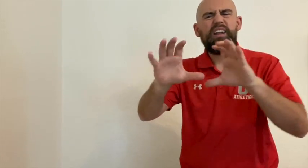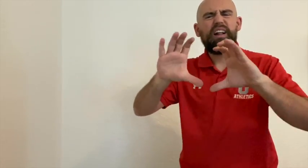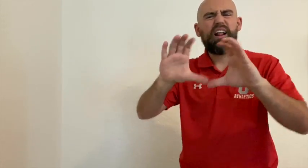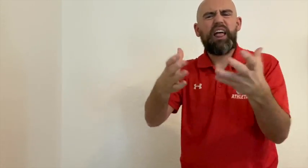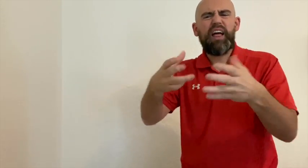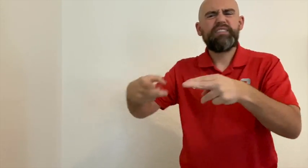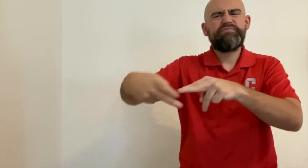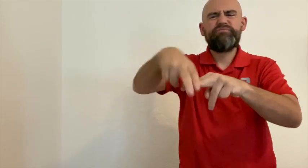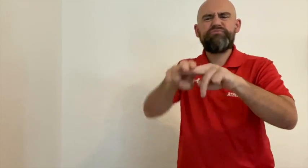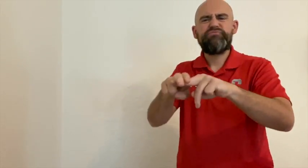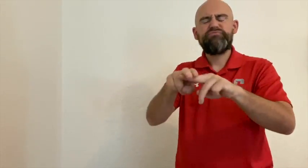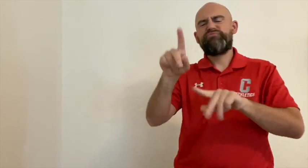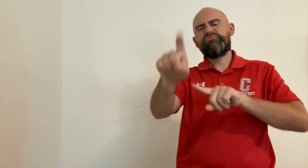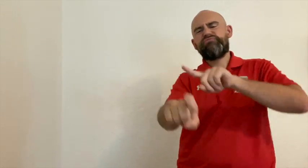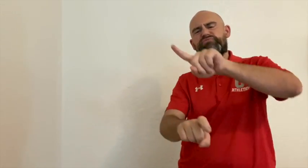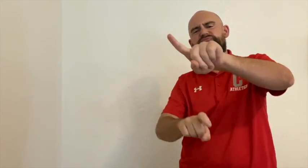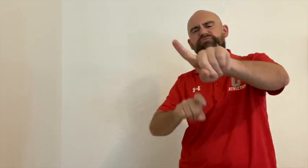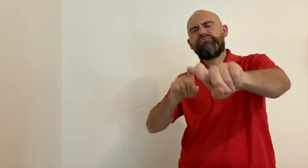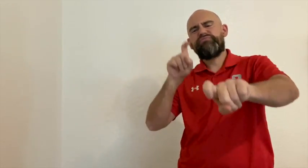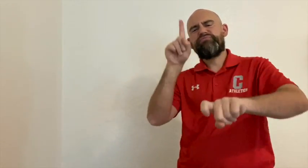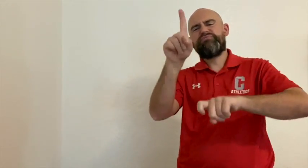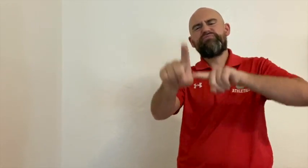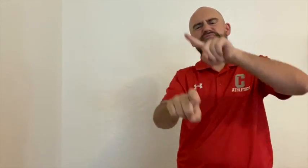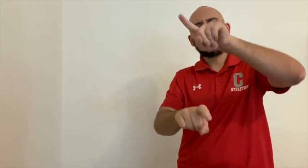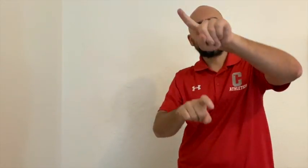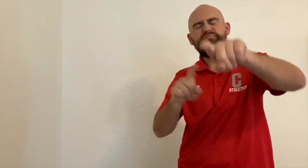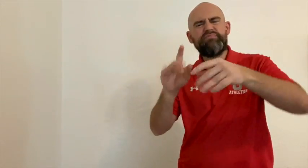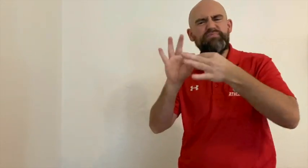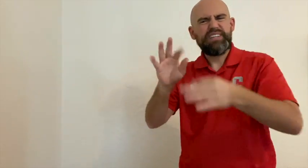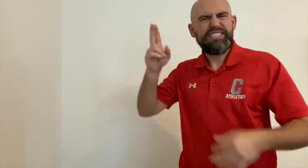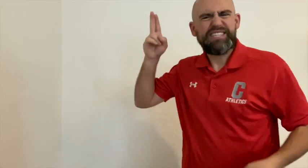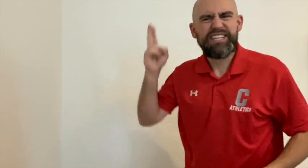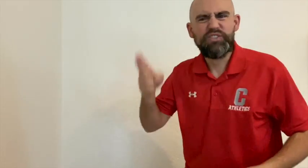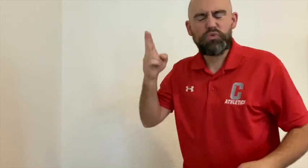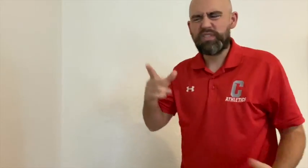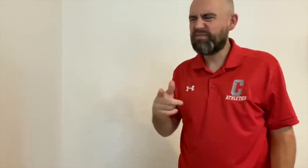That way when they arrived to class there asking questions and